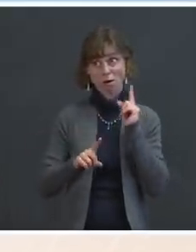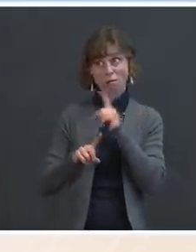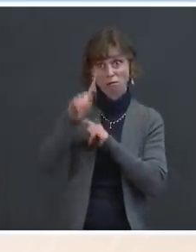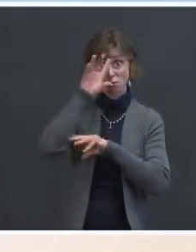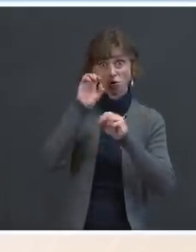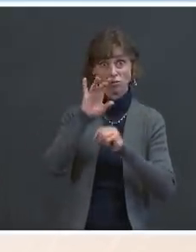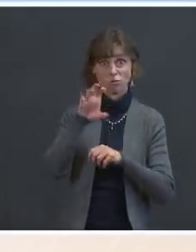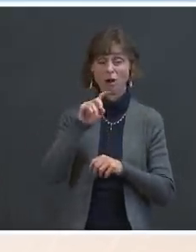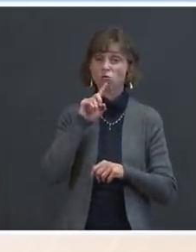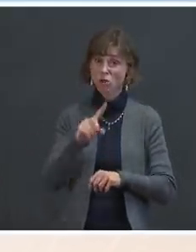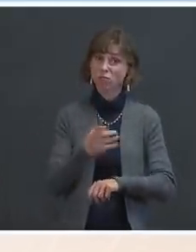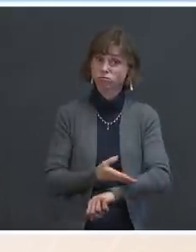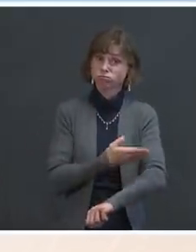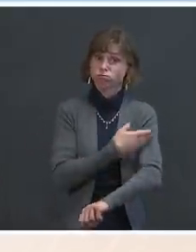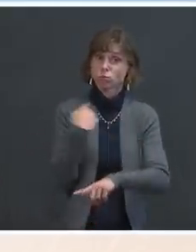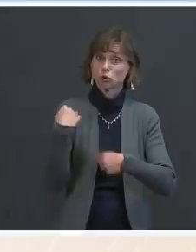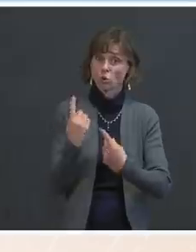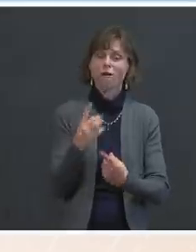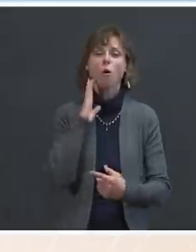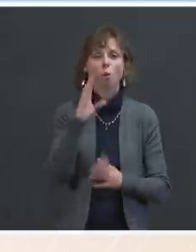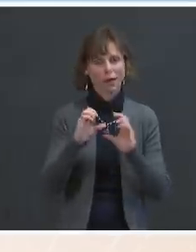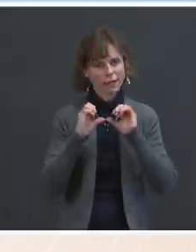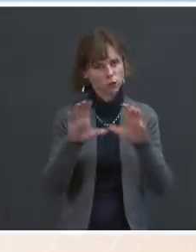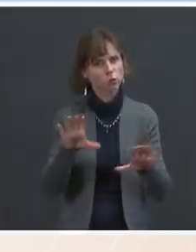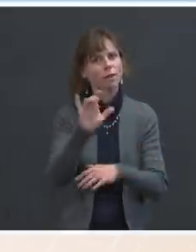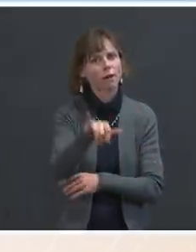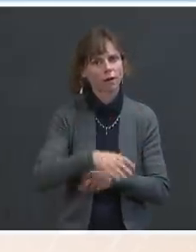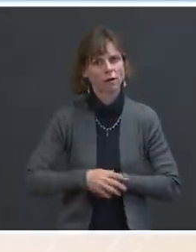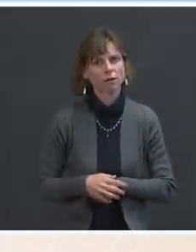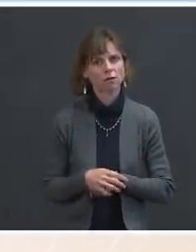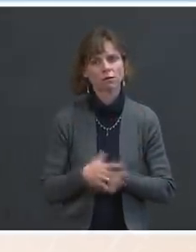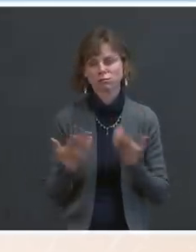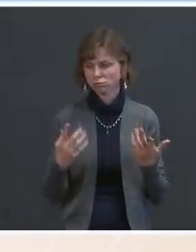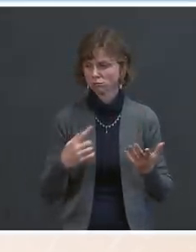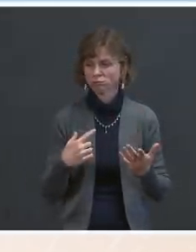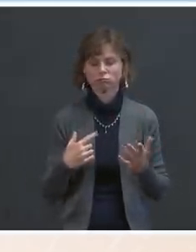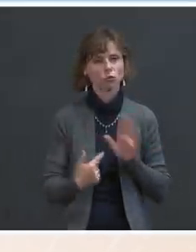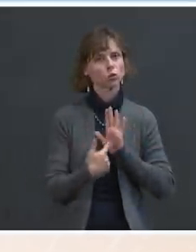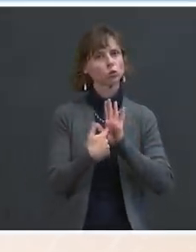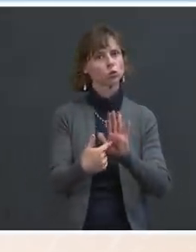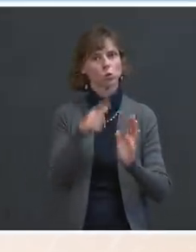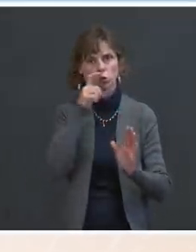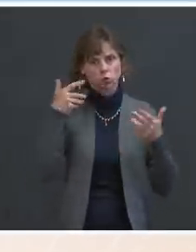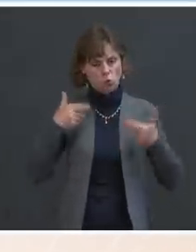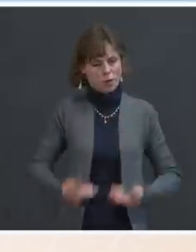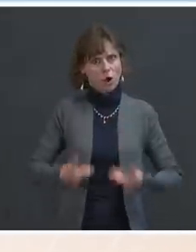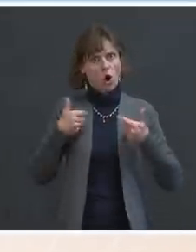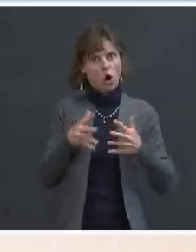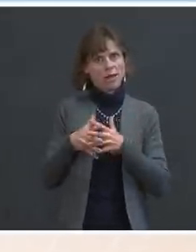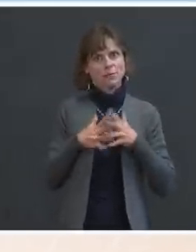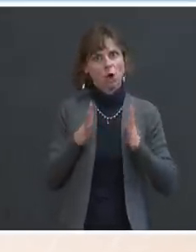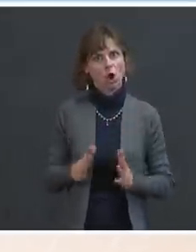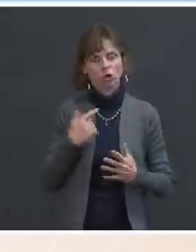and we will continue to do so. It reflects who we are as Americans, putting our values at the center of our policy.